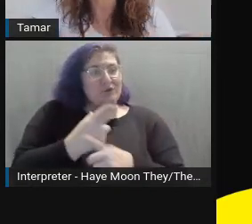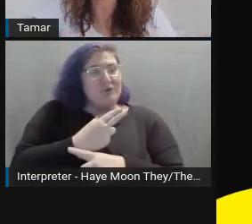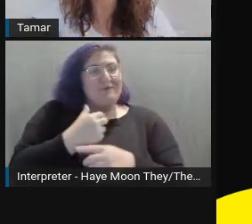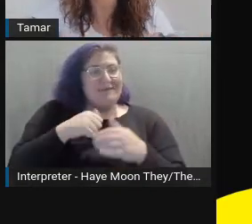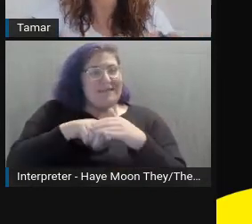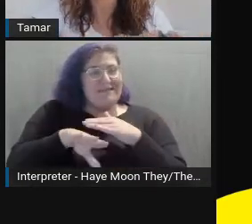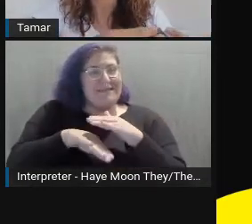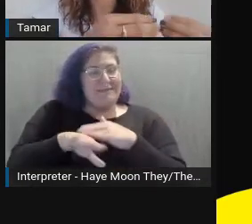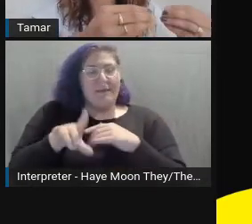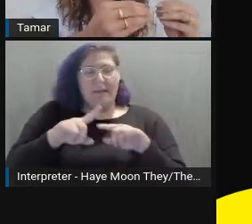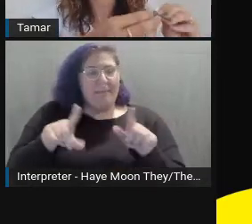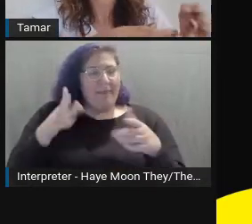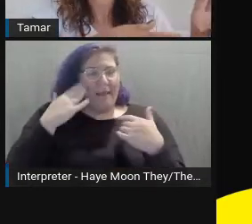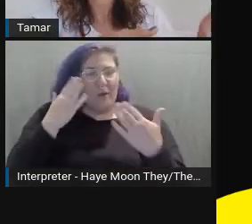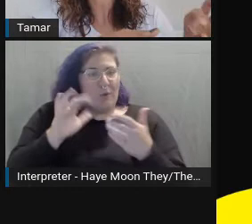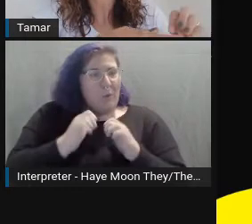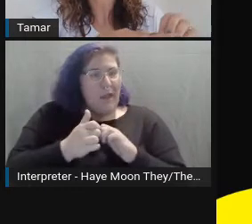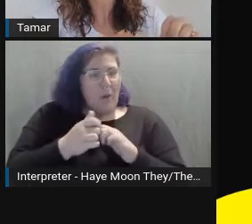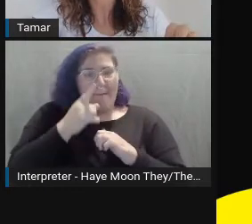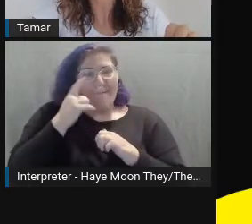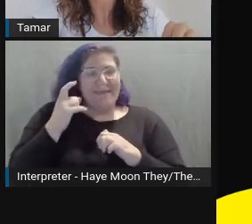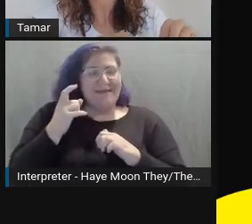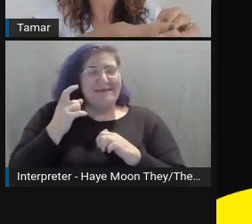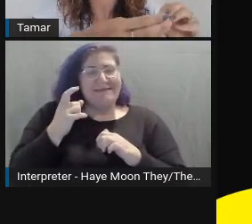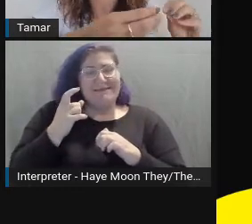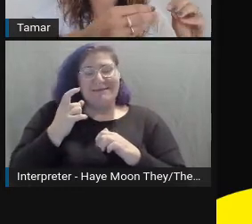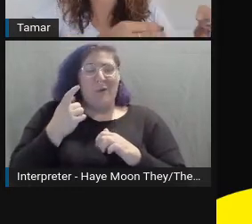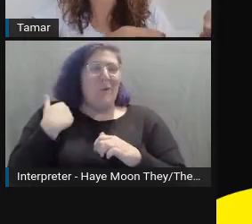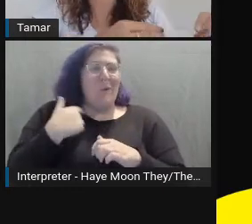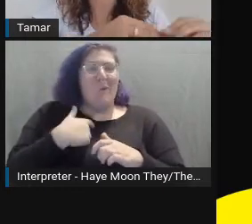how to because it's left in the hands of professionals and experts.